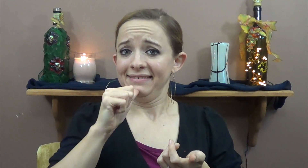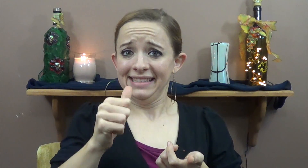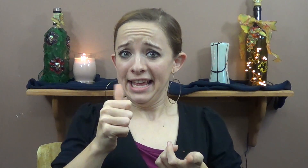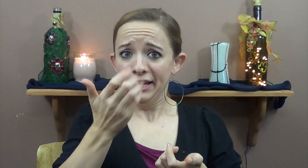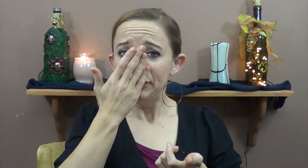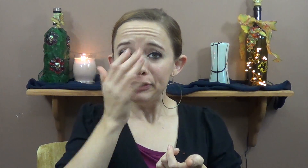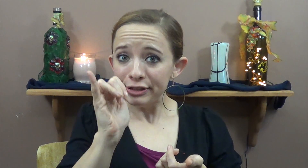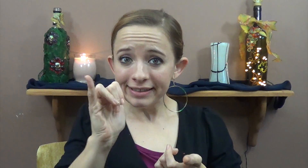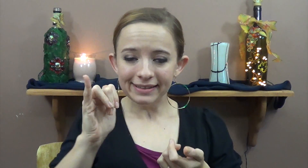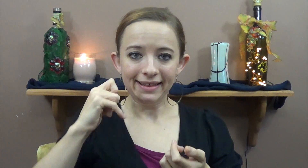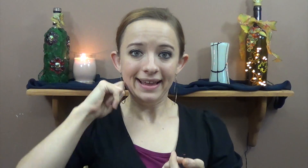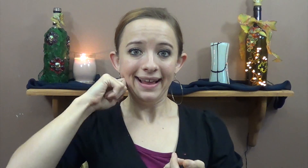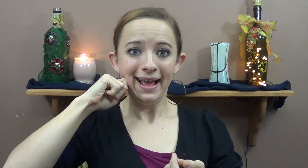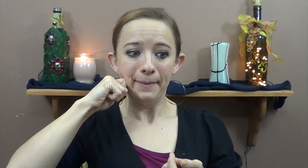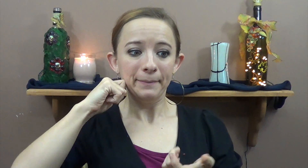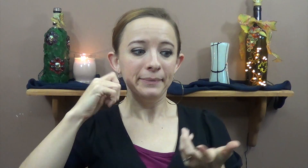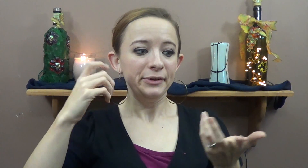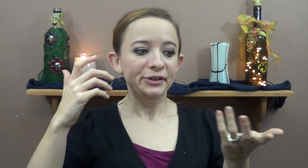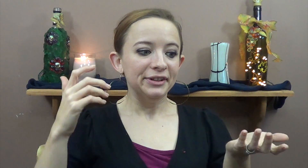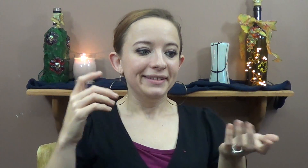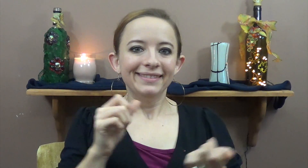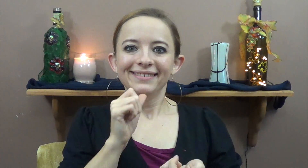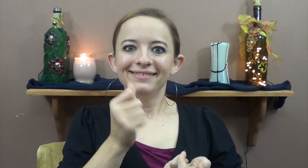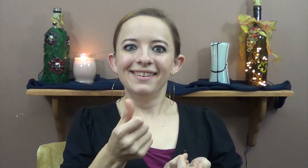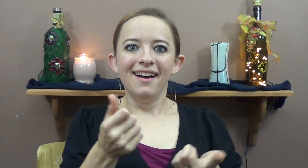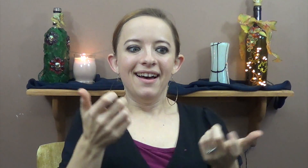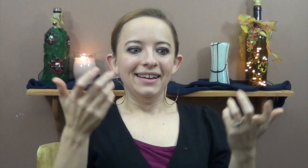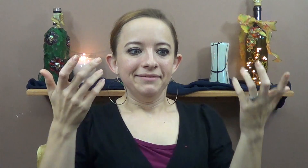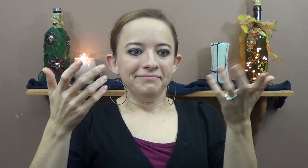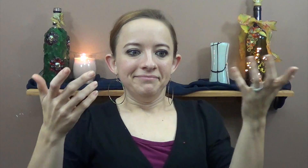the placement, you know doesn't look like an apple.